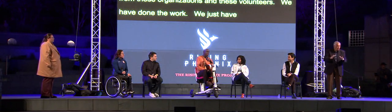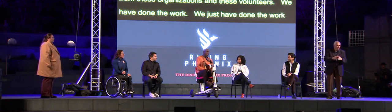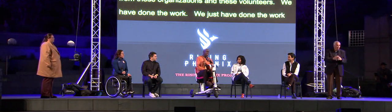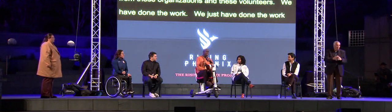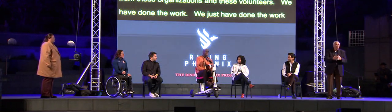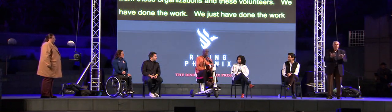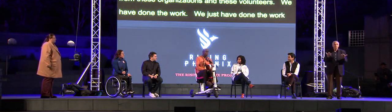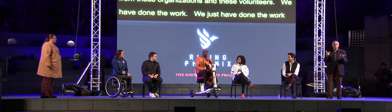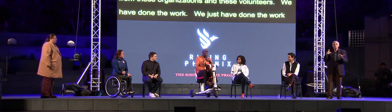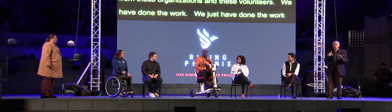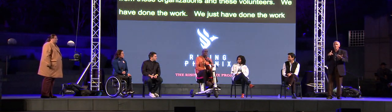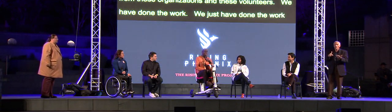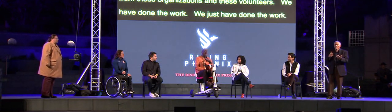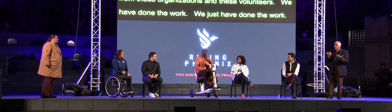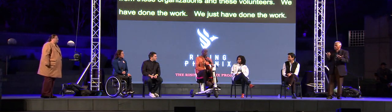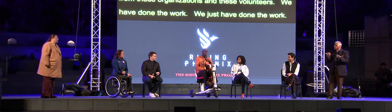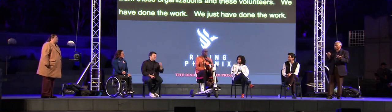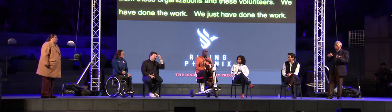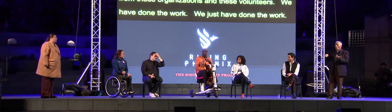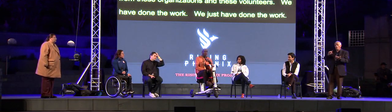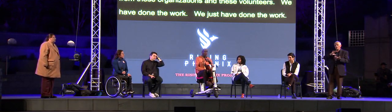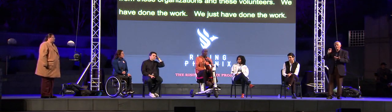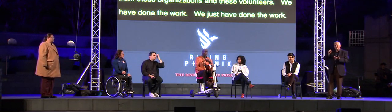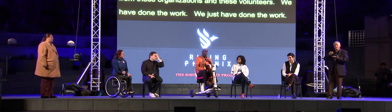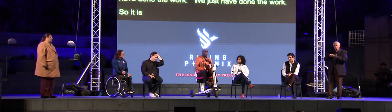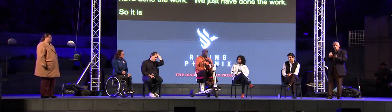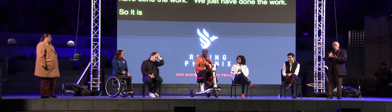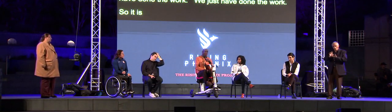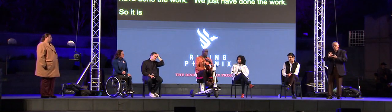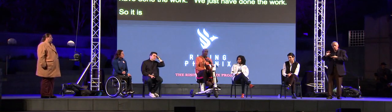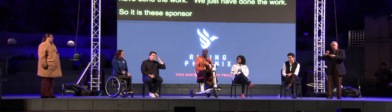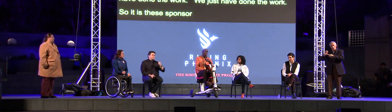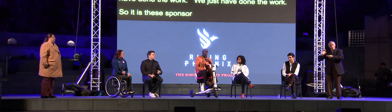So it's up to these sponsors to really put their mouth